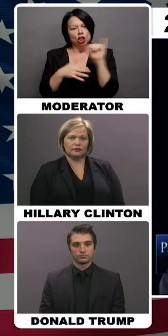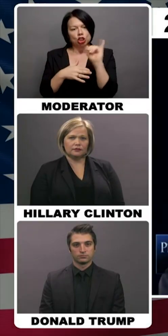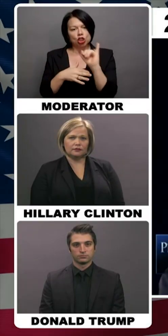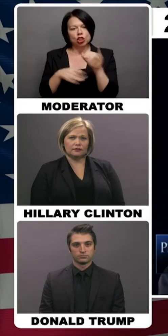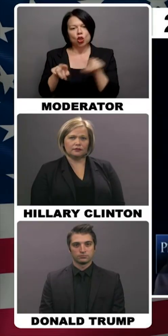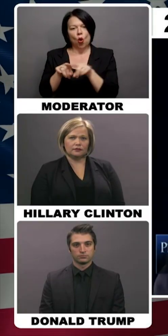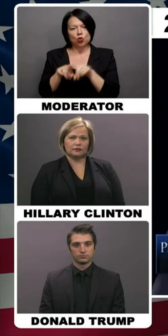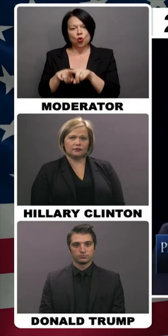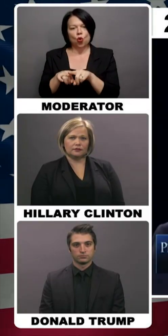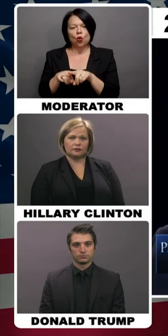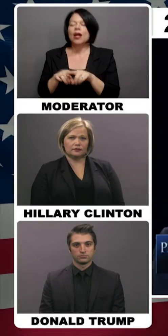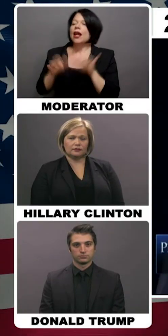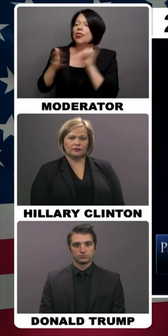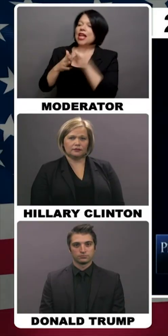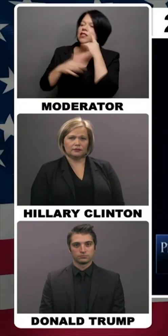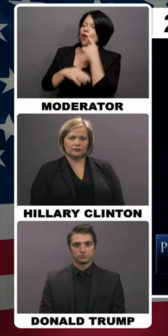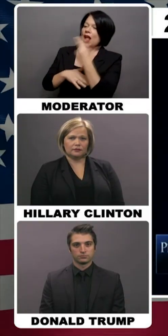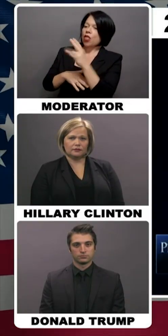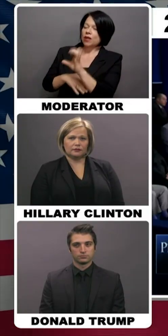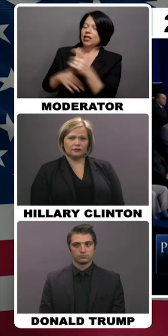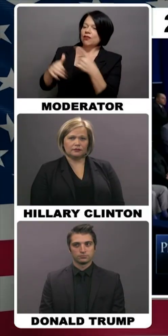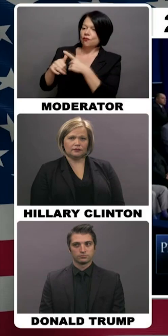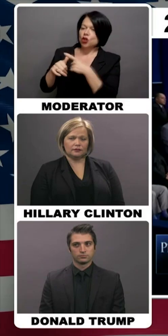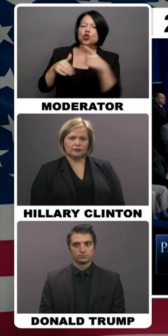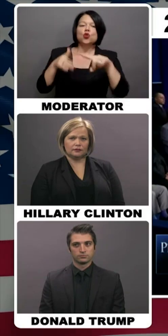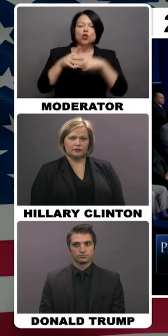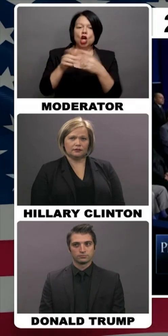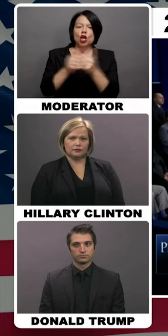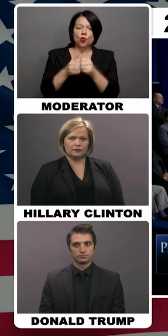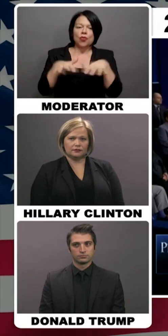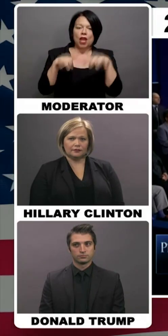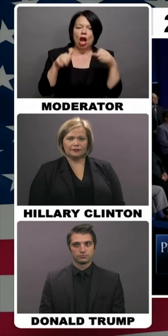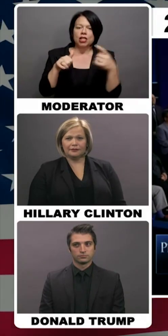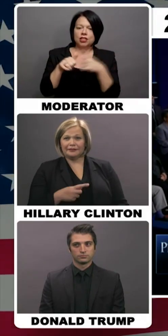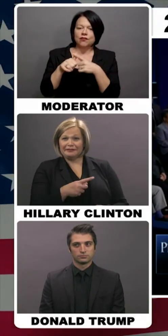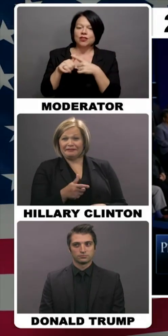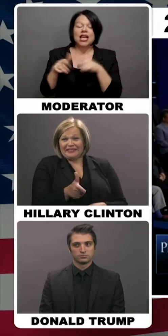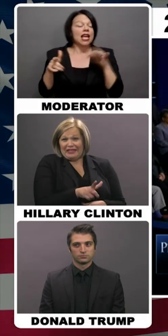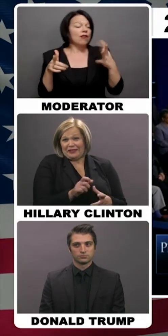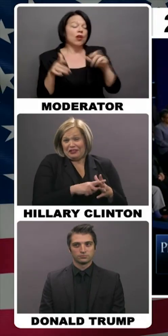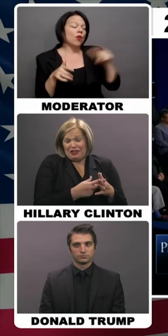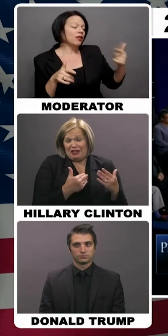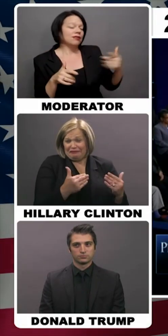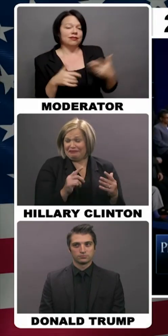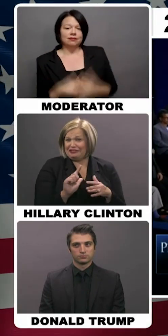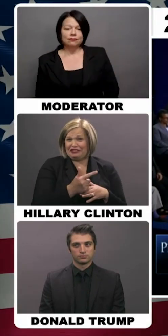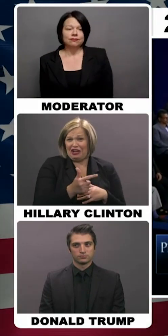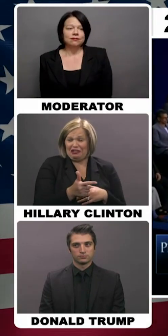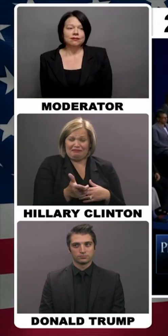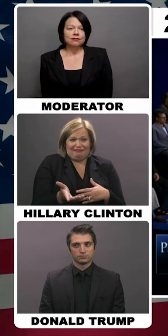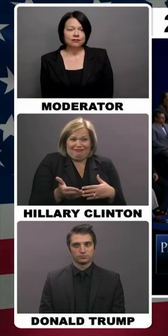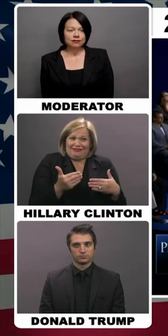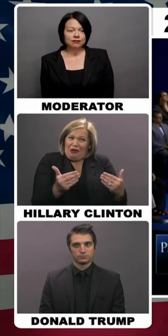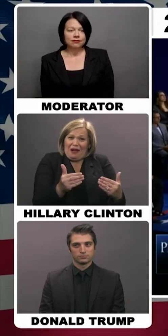because you started out the last one to the audience. He wants to start, he can start. Go ahead Hillary. No, go ahead Donald. No, I'm A gentleman. Hillary, go ahead,